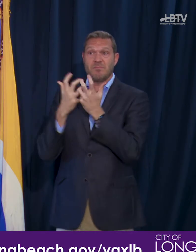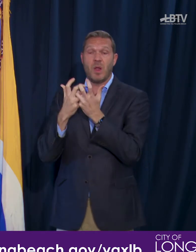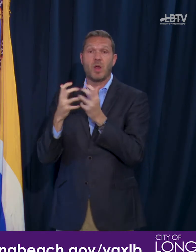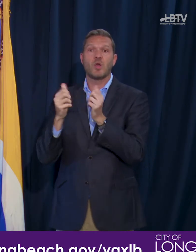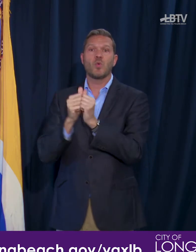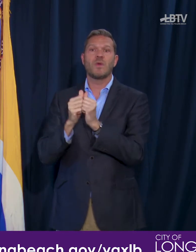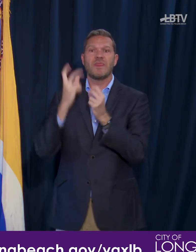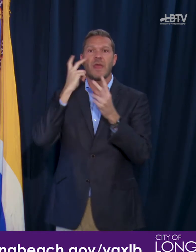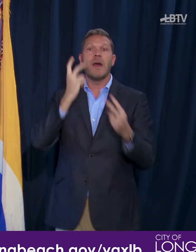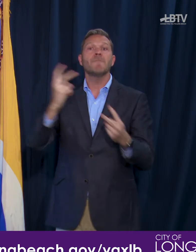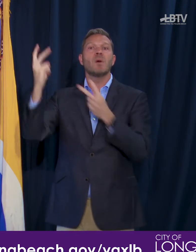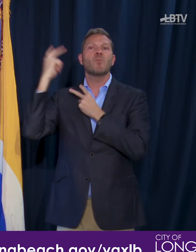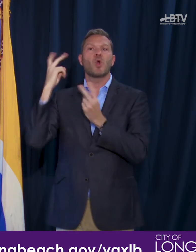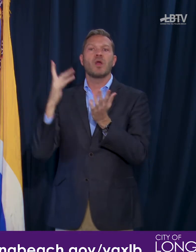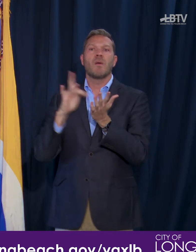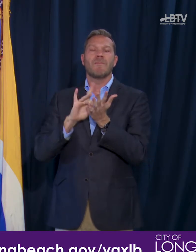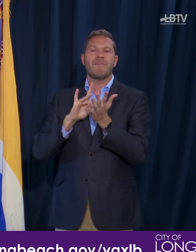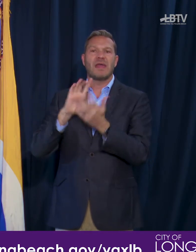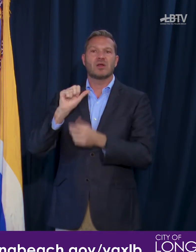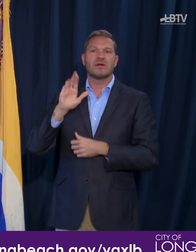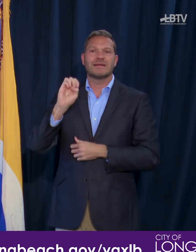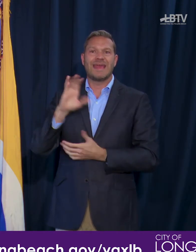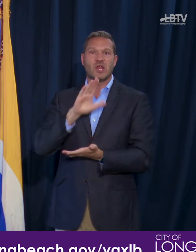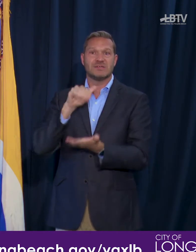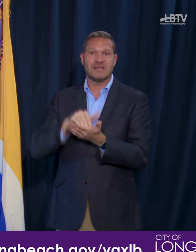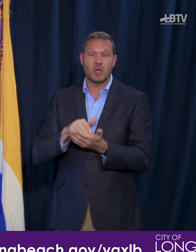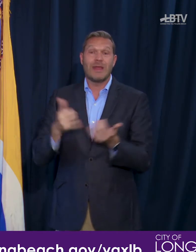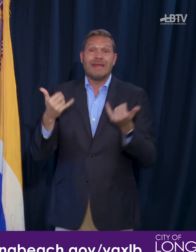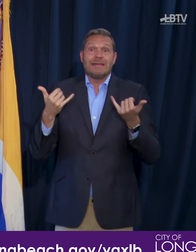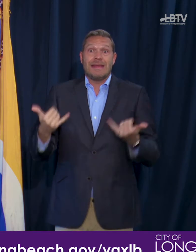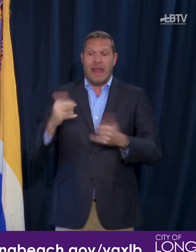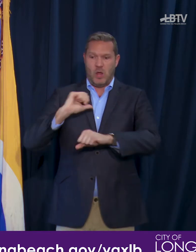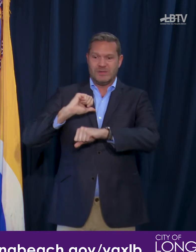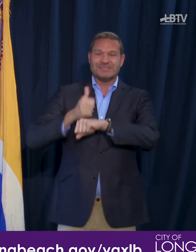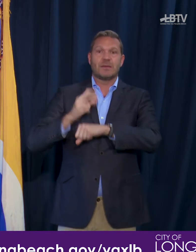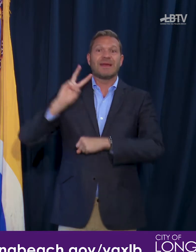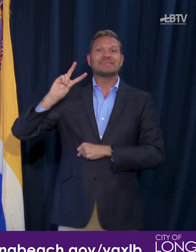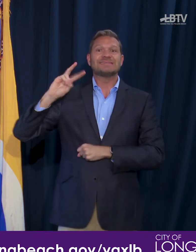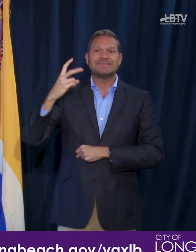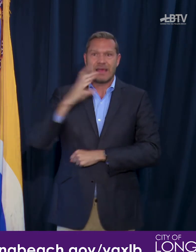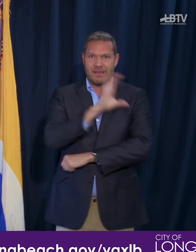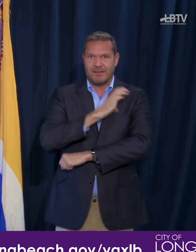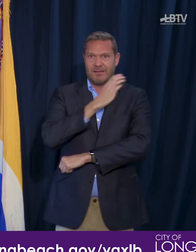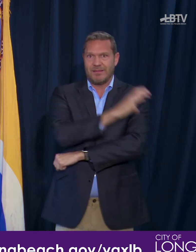at Memorial Medical Center, we have a second clinic going where they are also doing a few